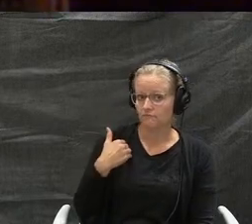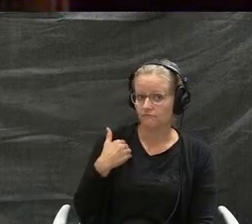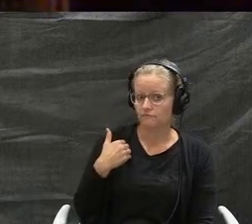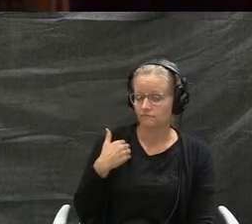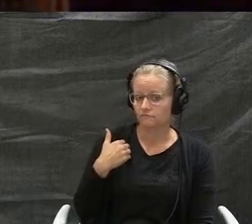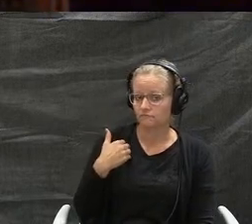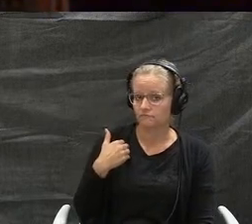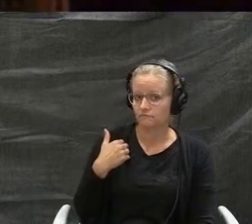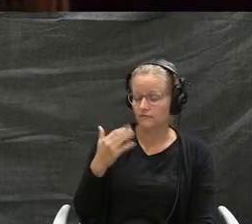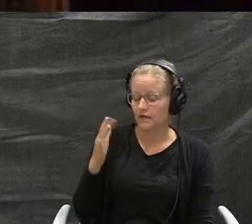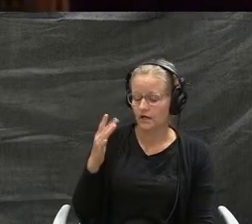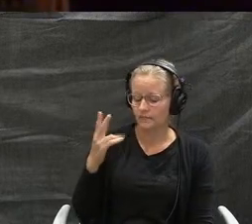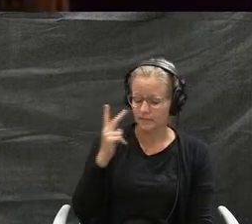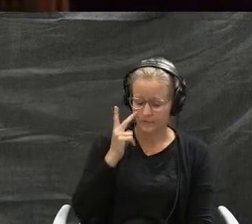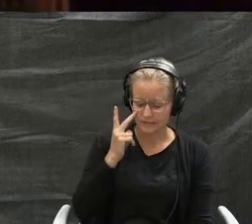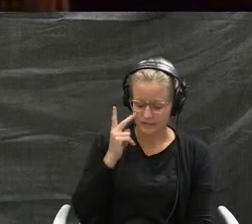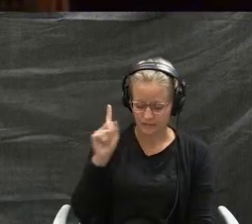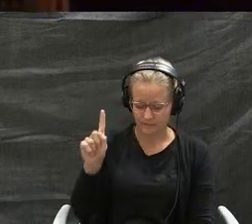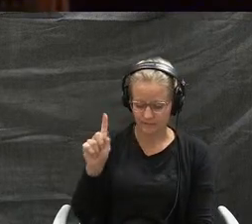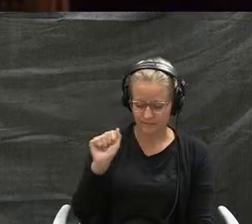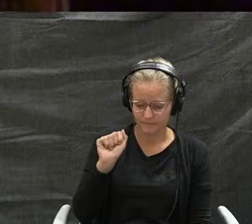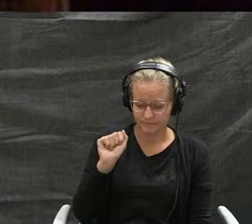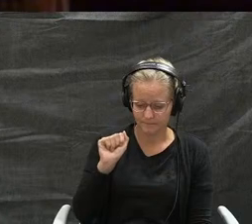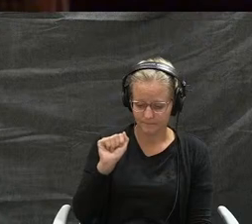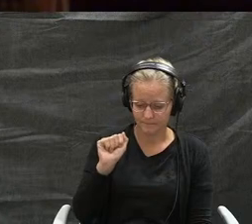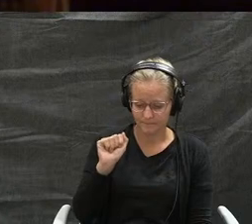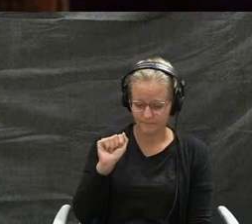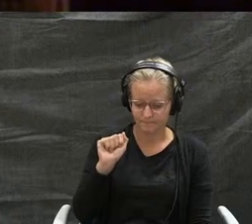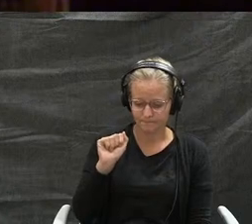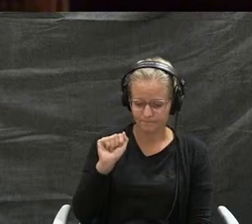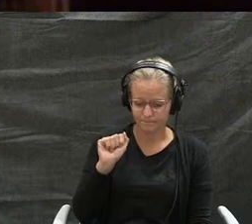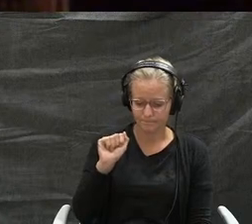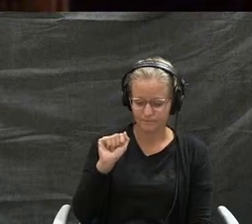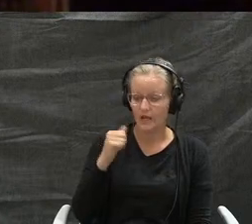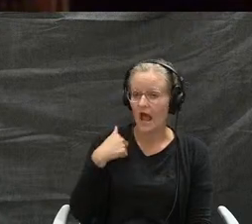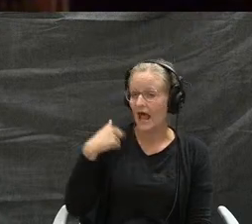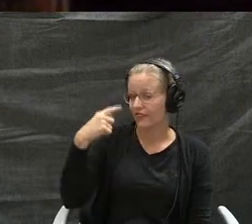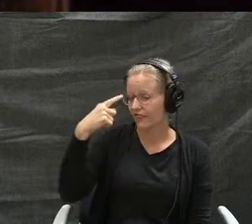Let's see I think. Uhm, let's do it. Goal by gold. Does anybody